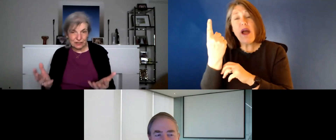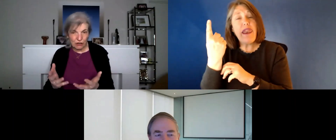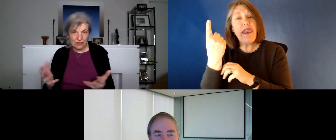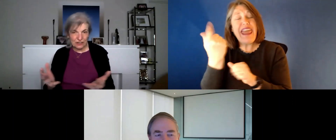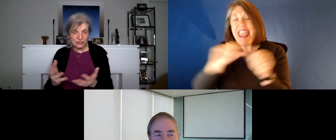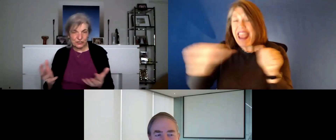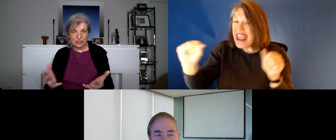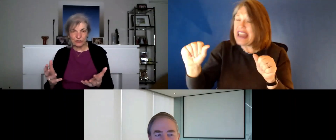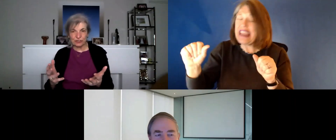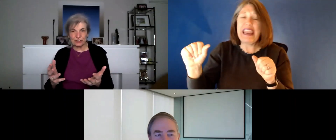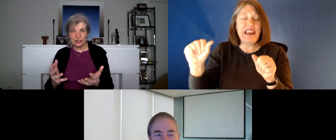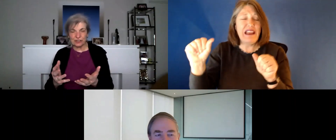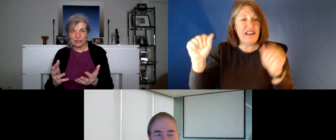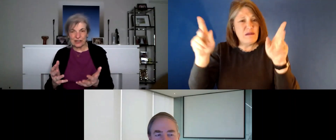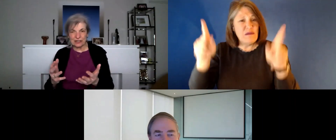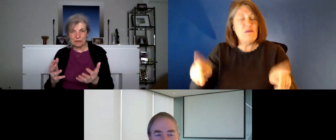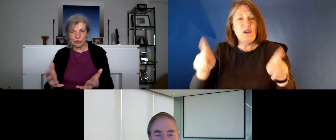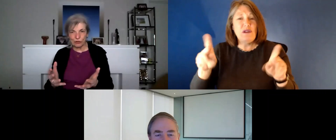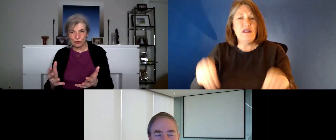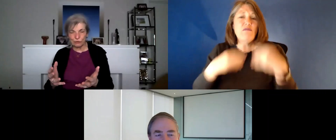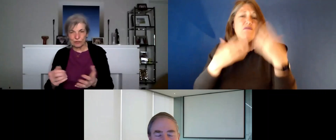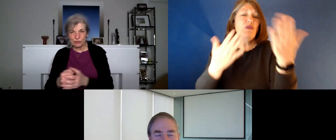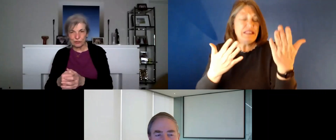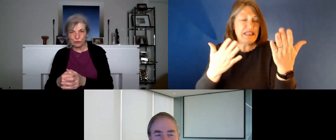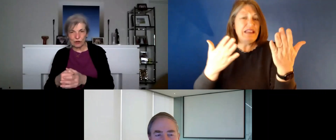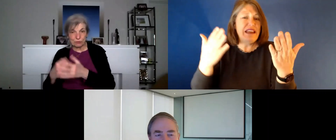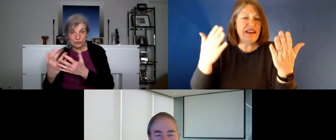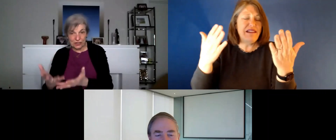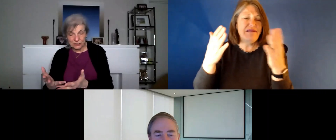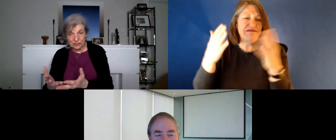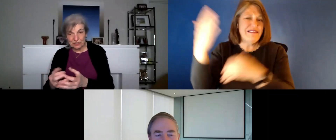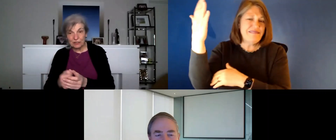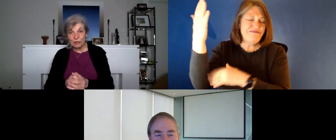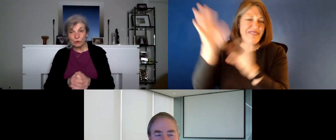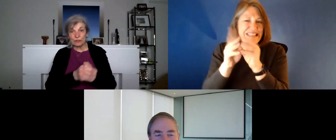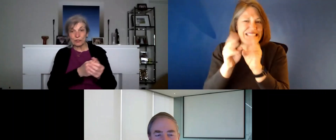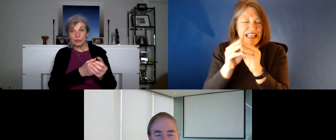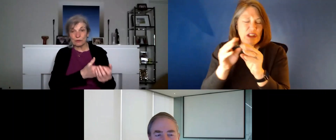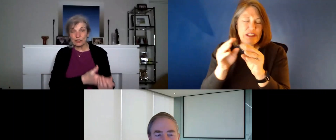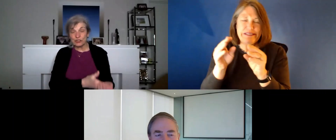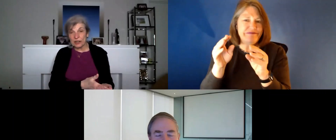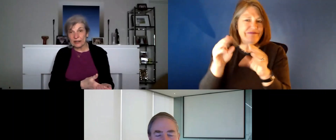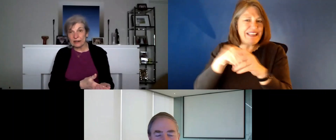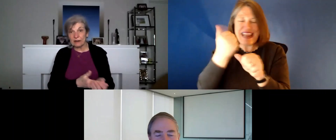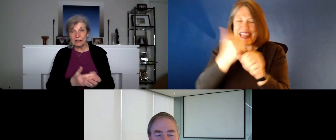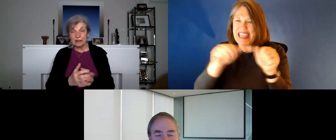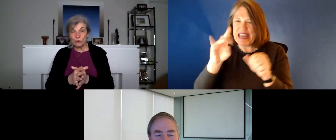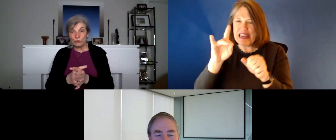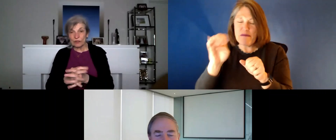06:12:06 on a session in any mode. 06:12:15 Whether you are presenting, whether